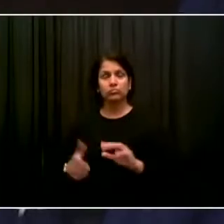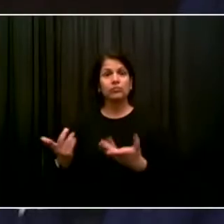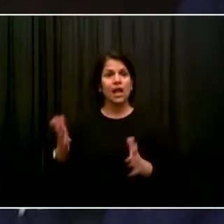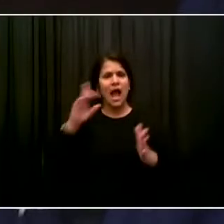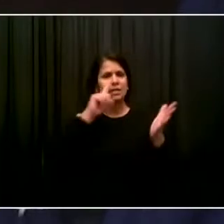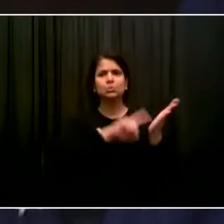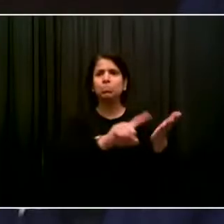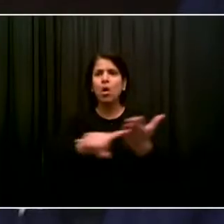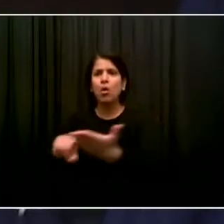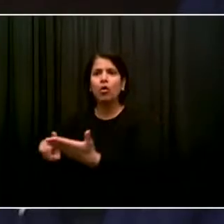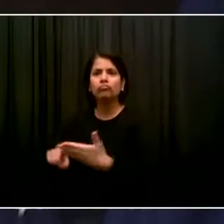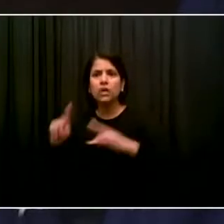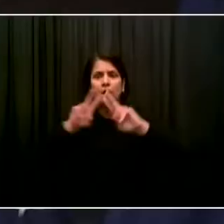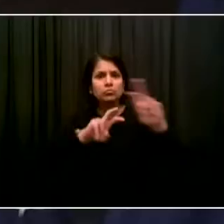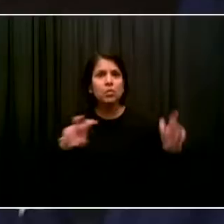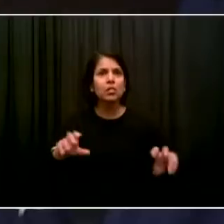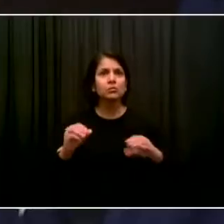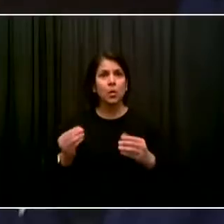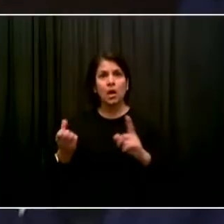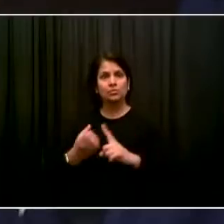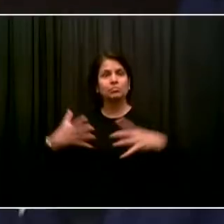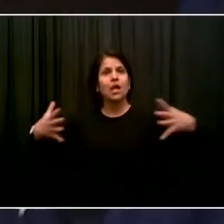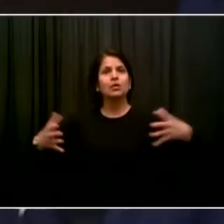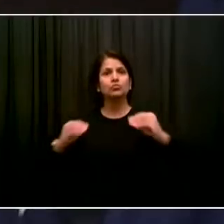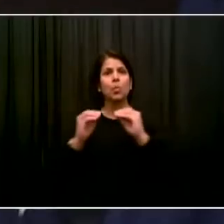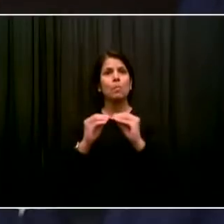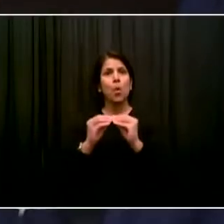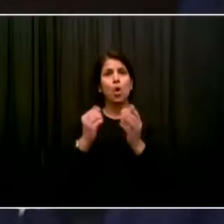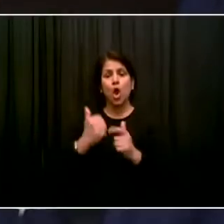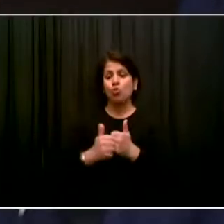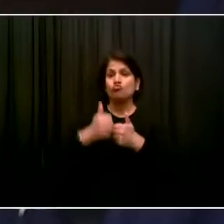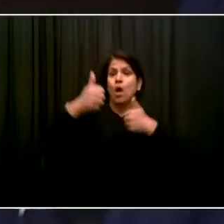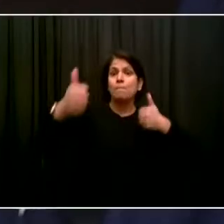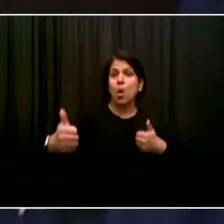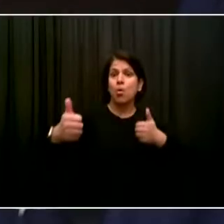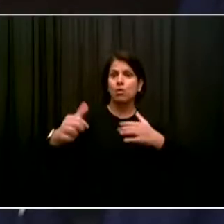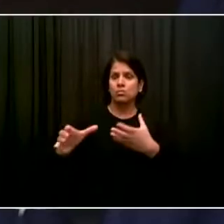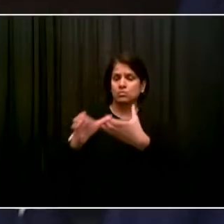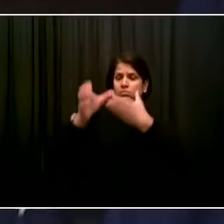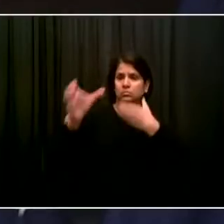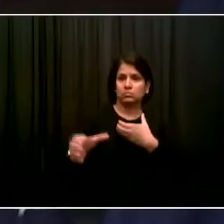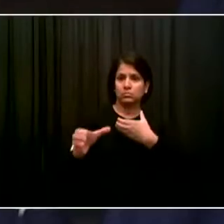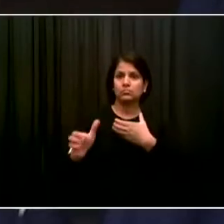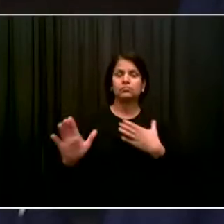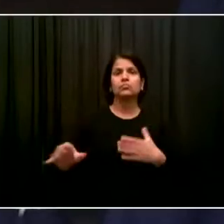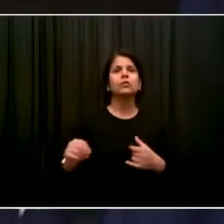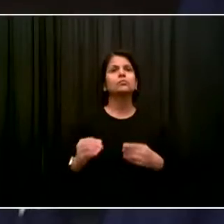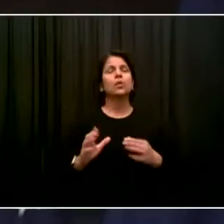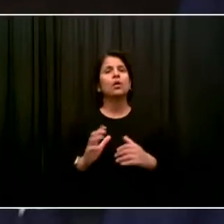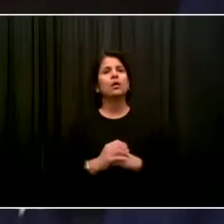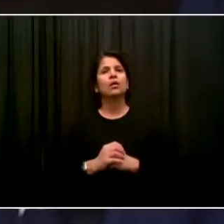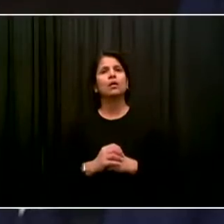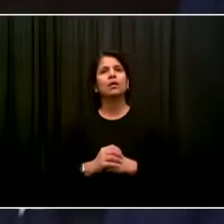NNAONCUED JERRY MOORE LEARNING